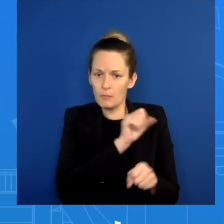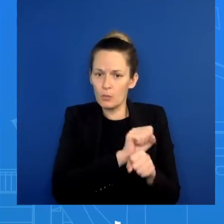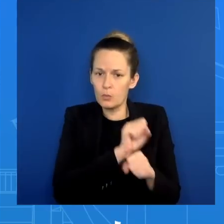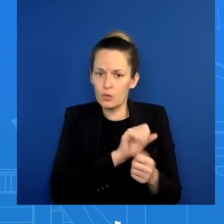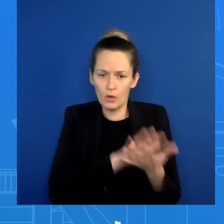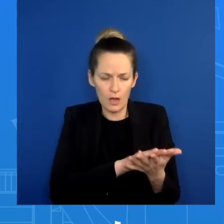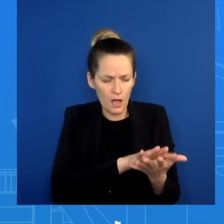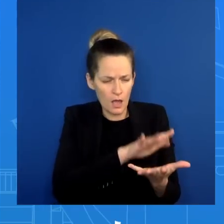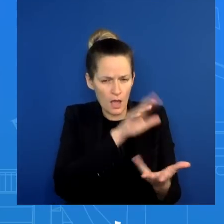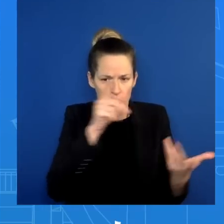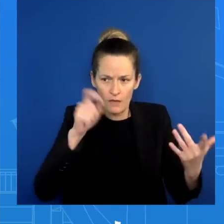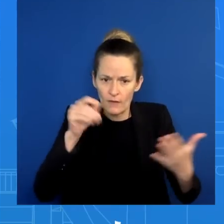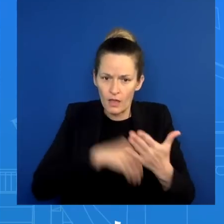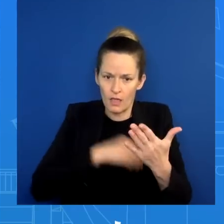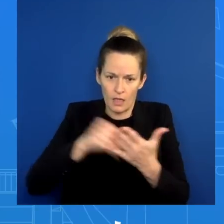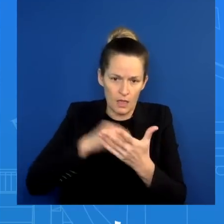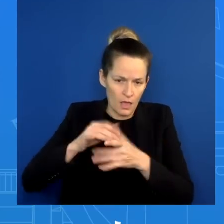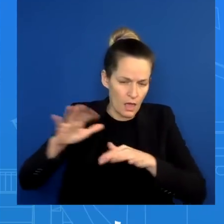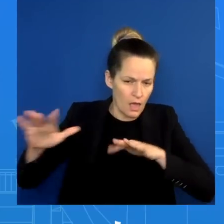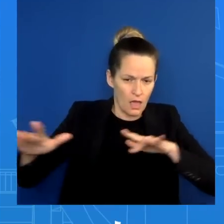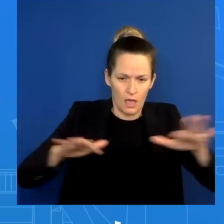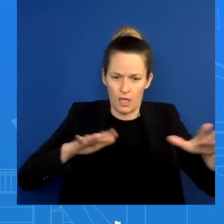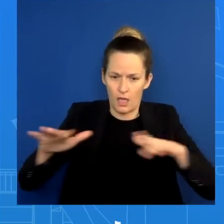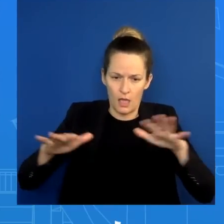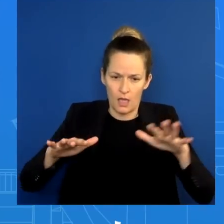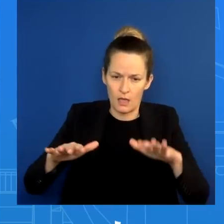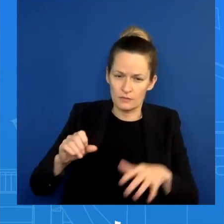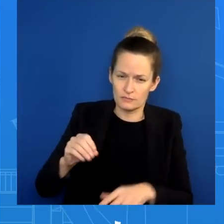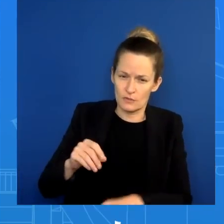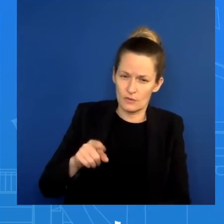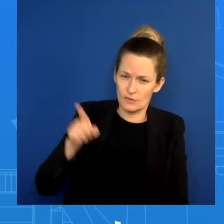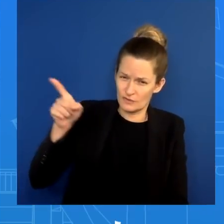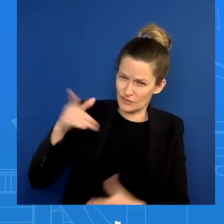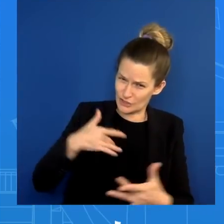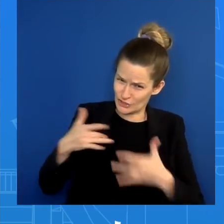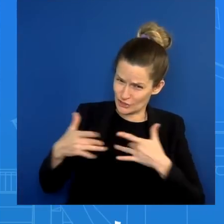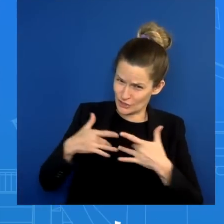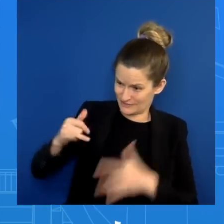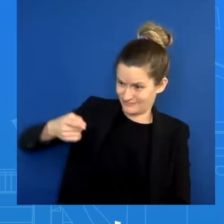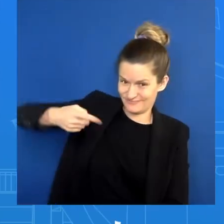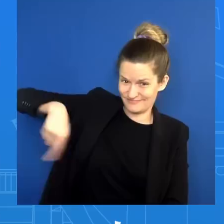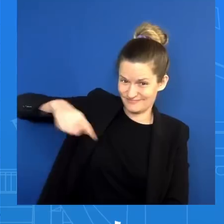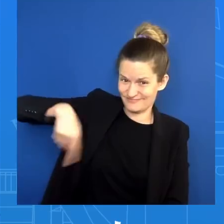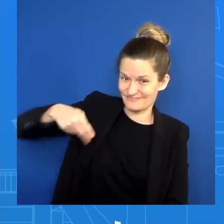that need this relief the most won't get it because of this bureaucratic hurdles? Ms. Jean-Pierre: That's always a concern, right?